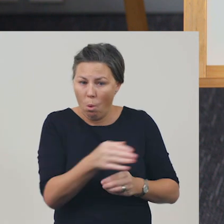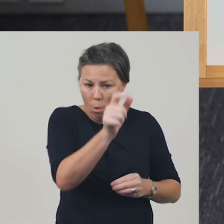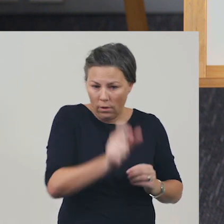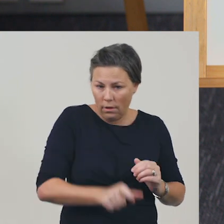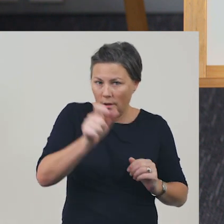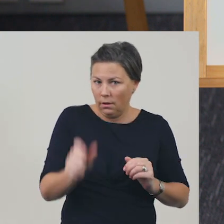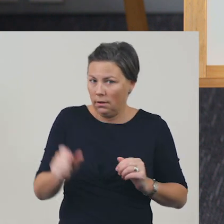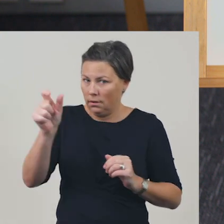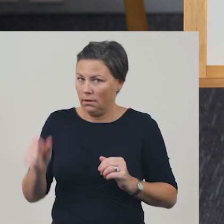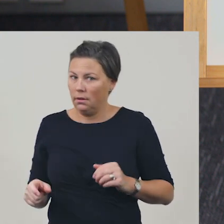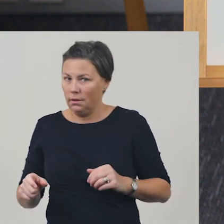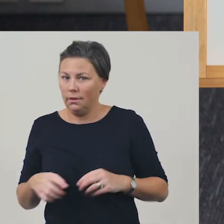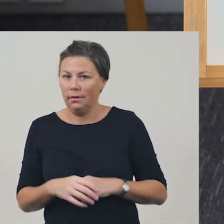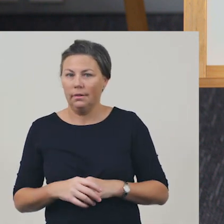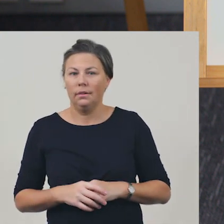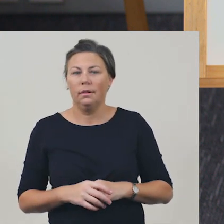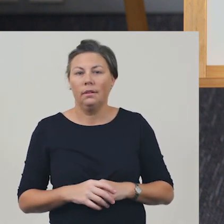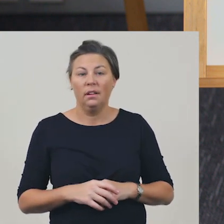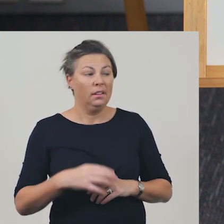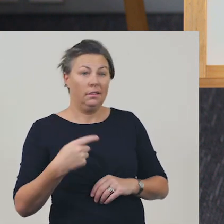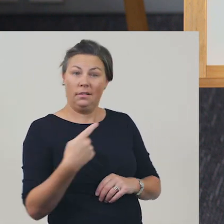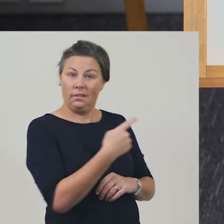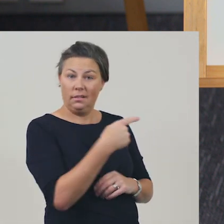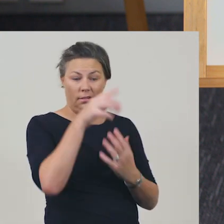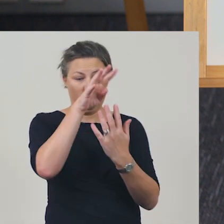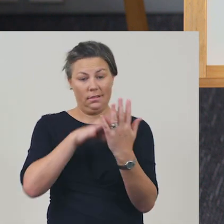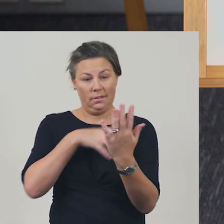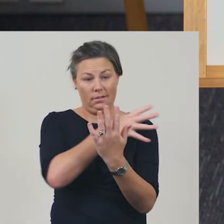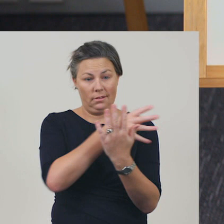I'm going to use my retell planner to retell the story to you.